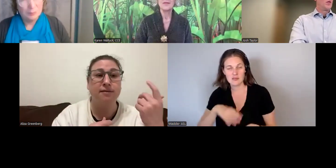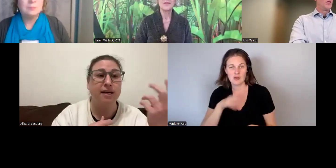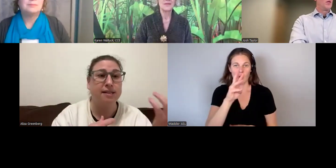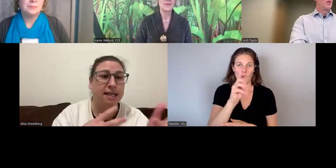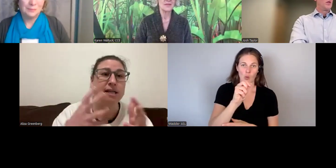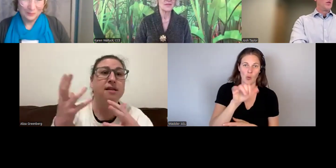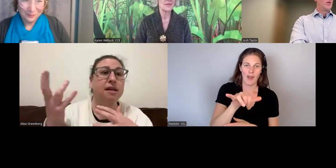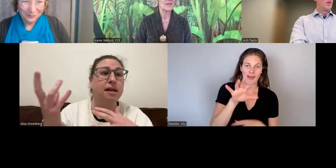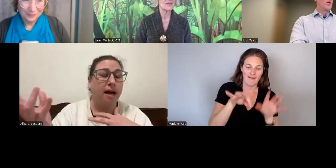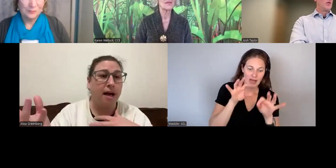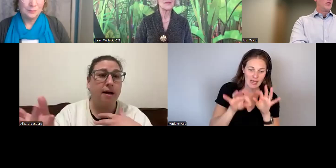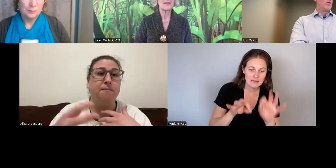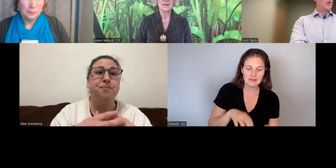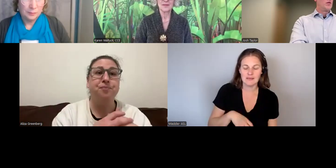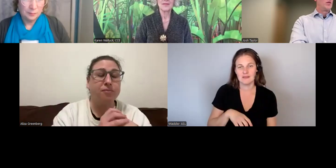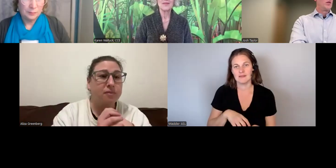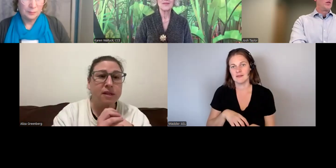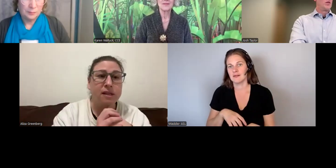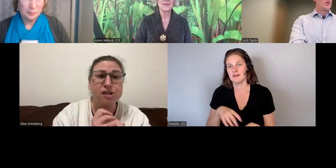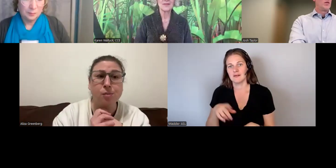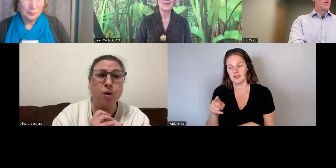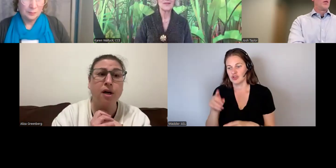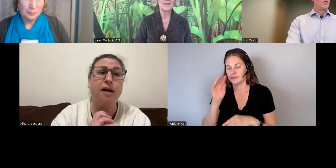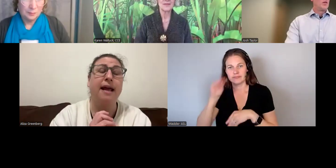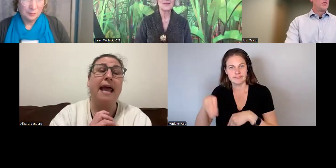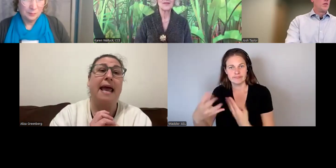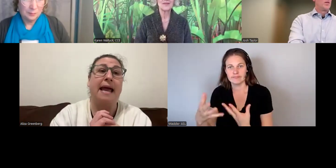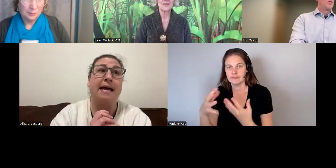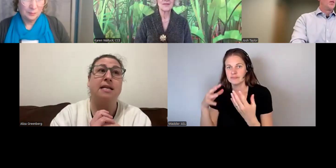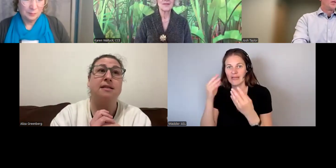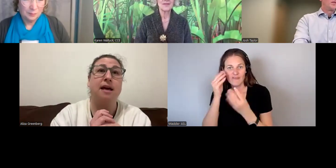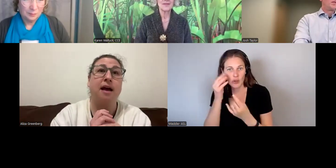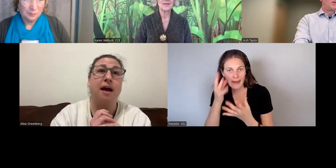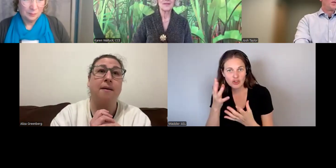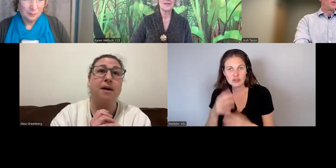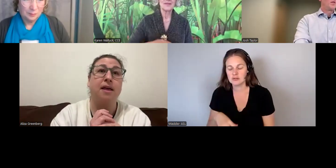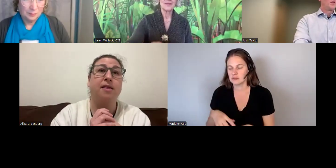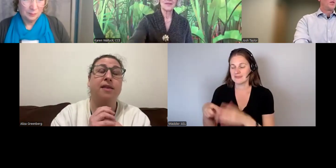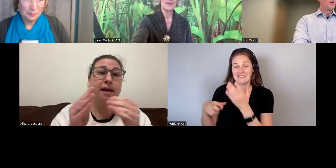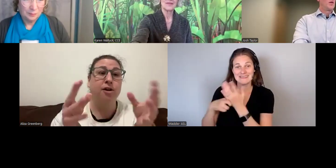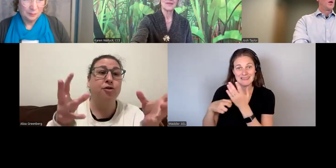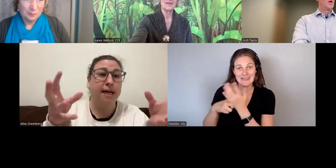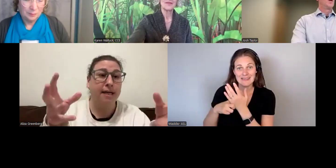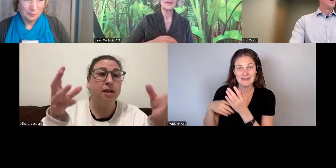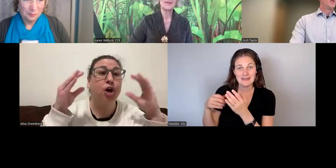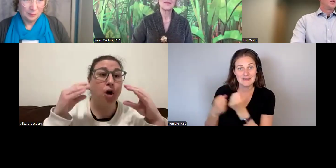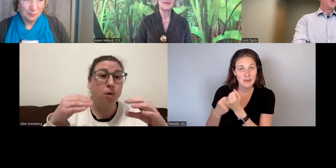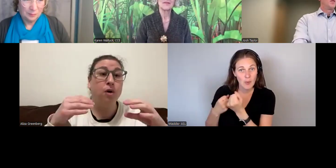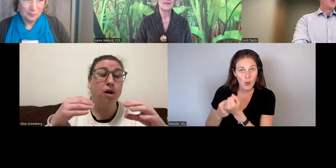giving ticket support, and they created a cohort